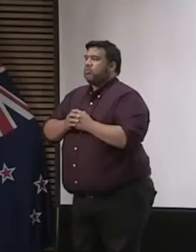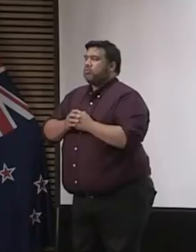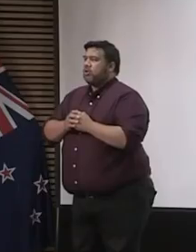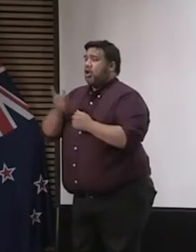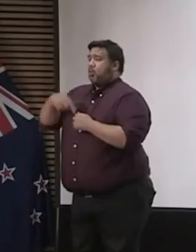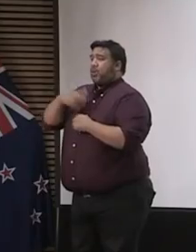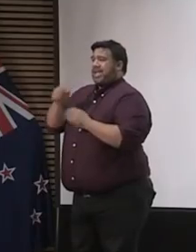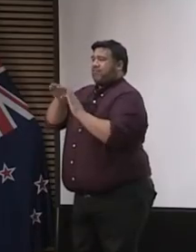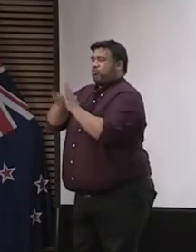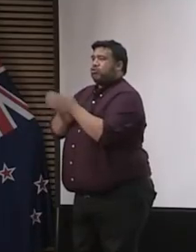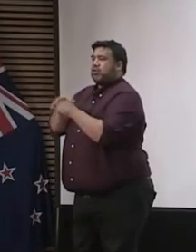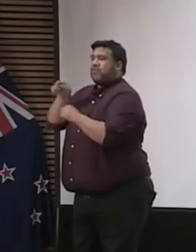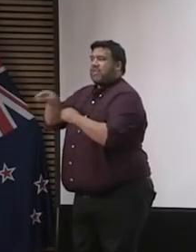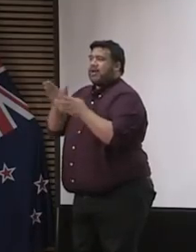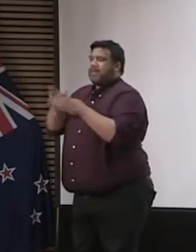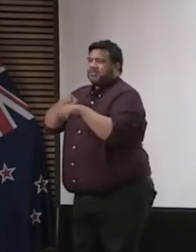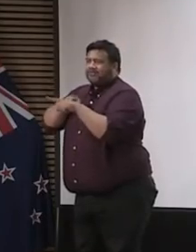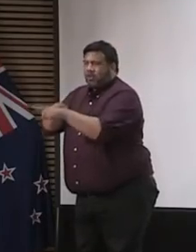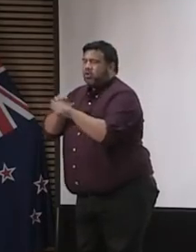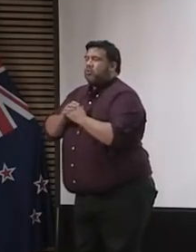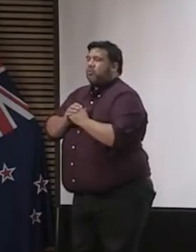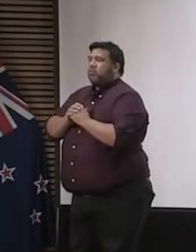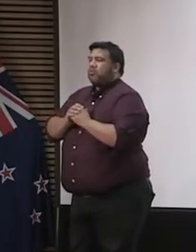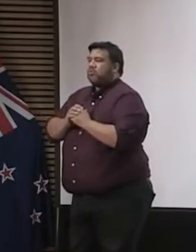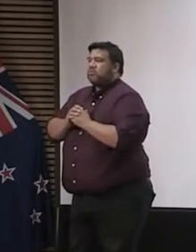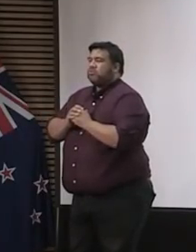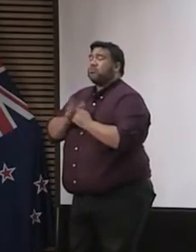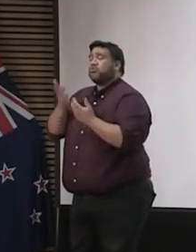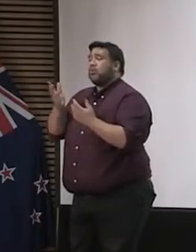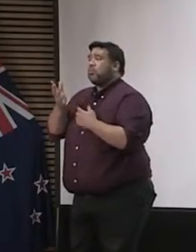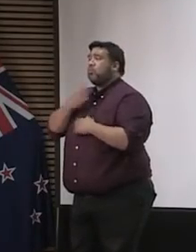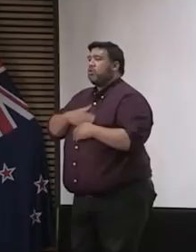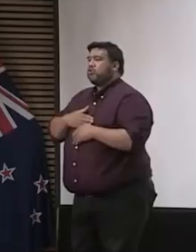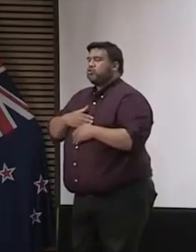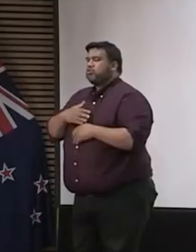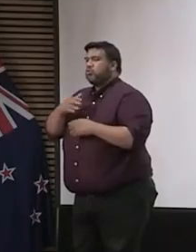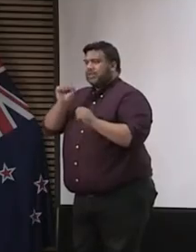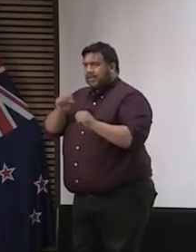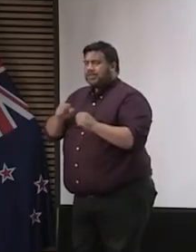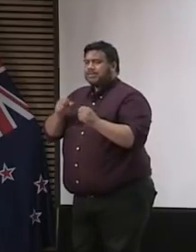around what itis we can do to make sure thatas many people as possible canparticipate in